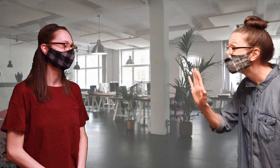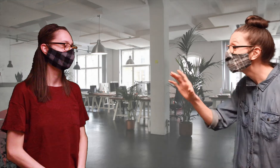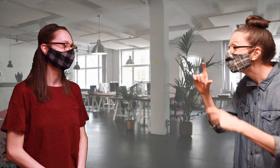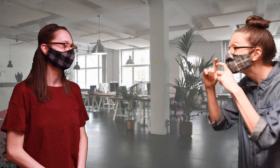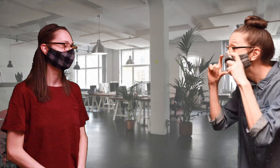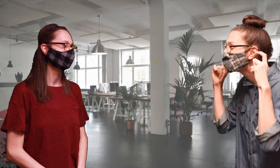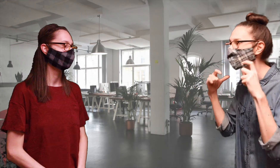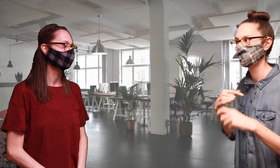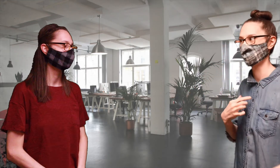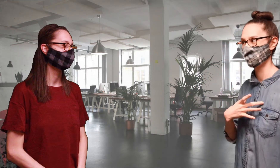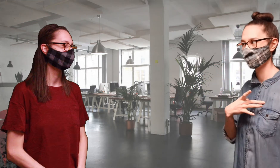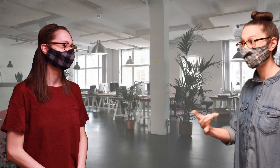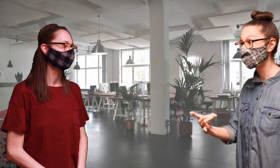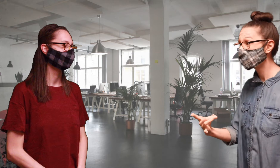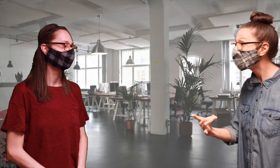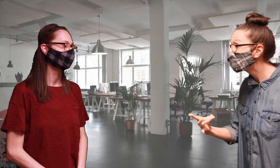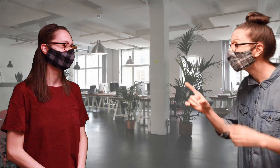Woah! I like your mask